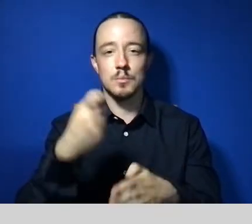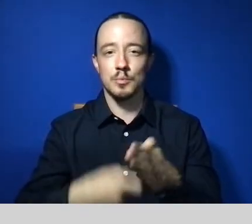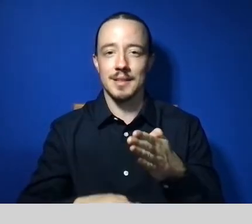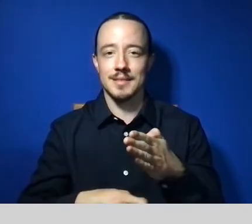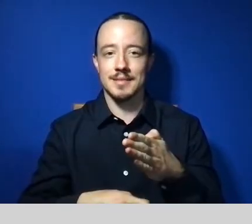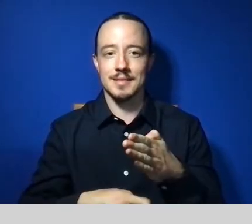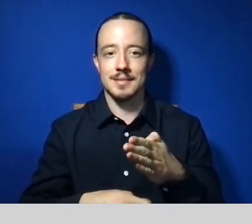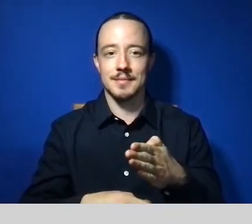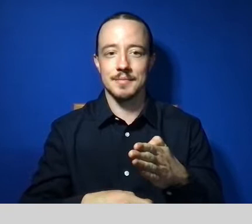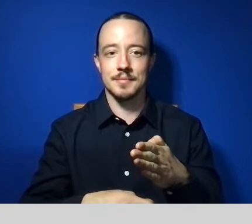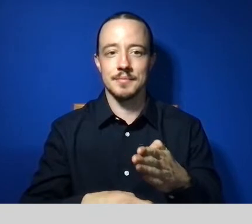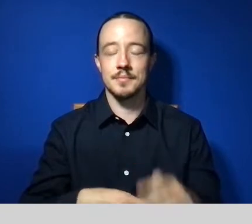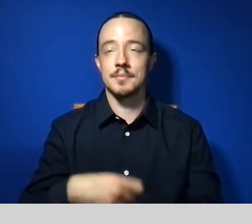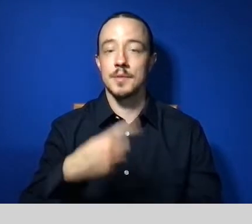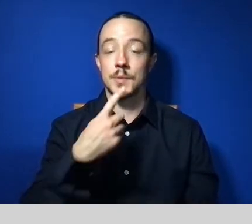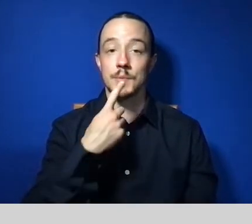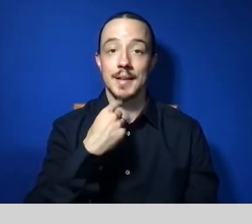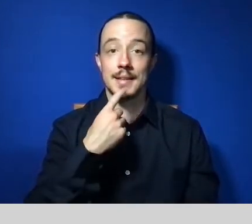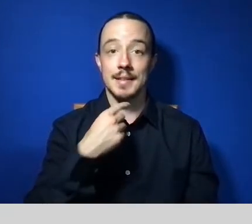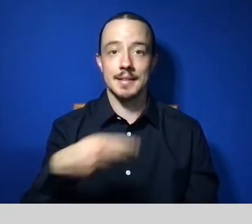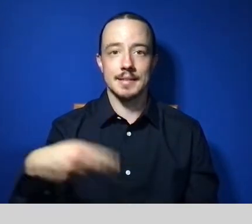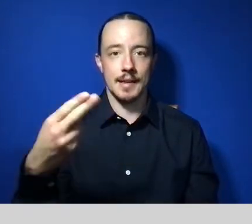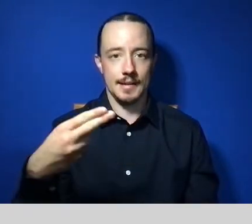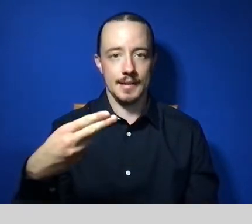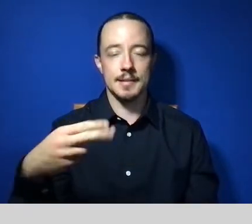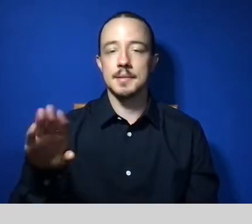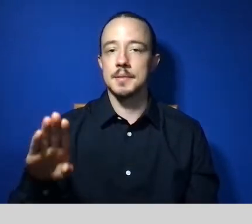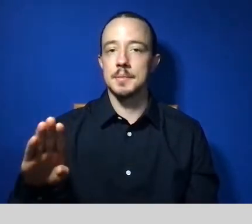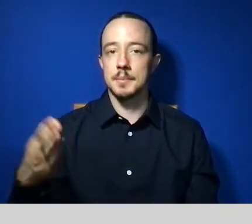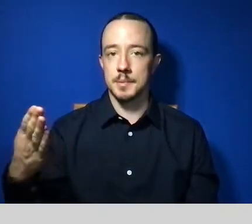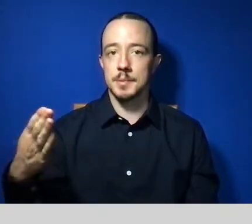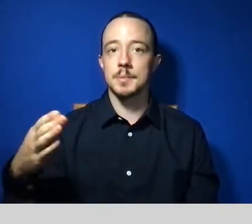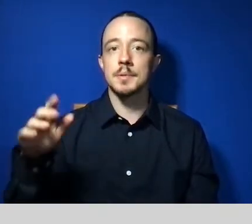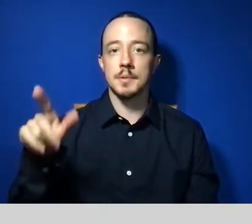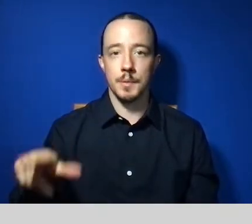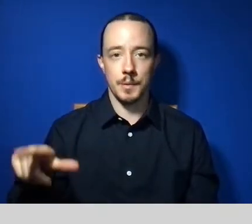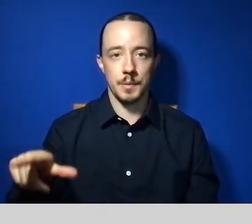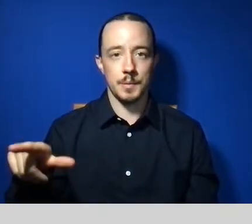this is the uhm, this is the high, and this is the low,